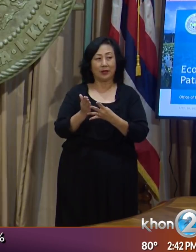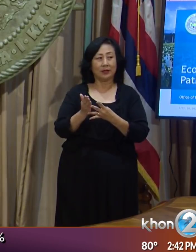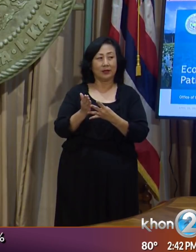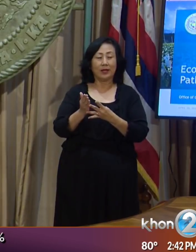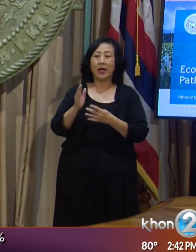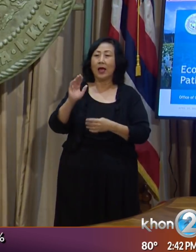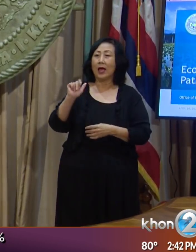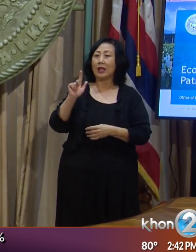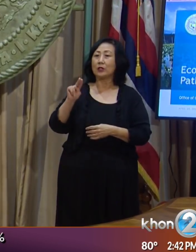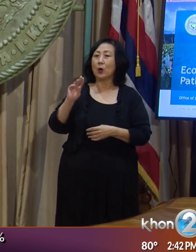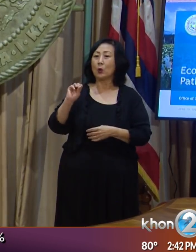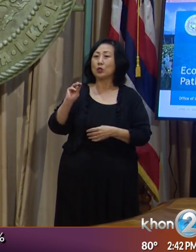ALOHA.